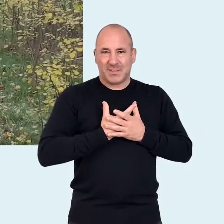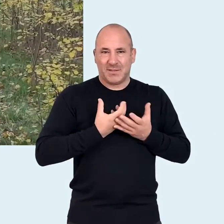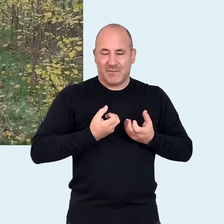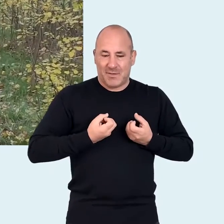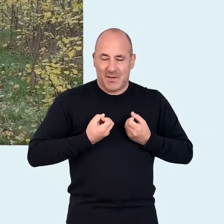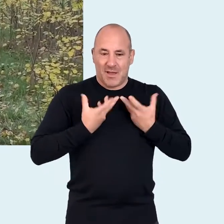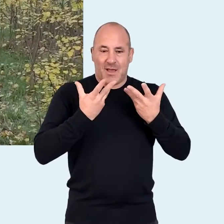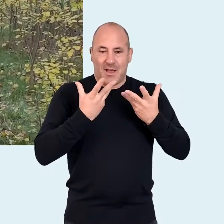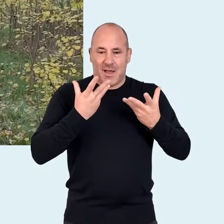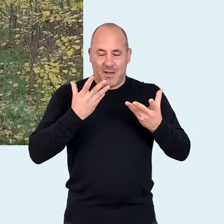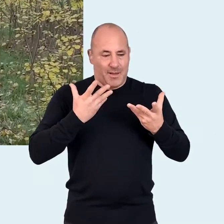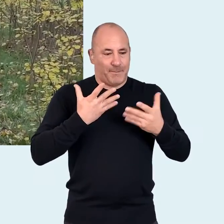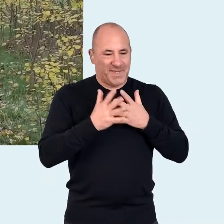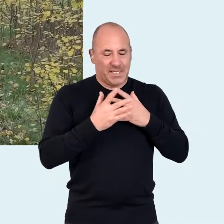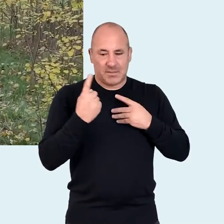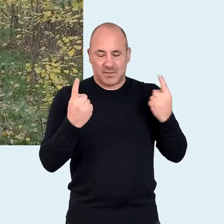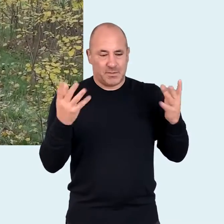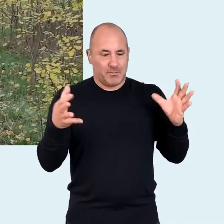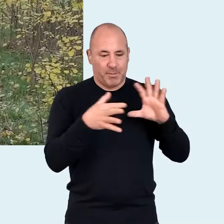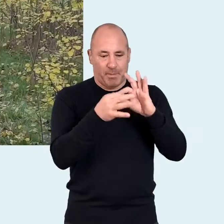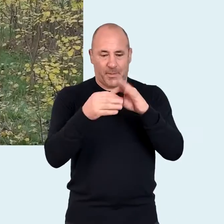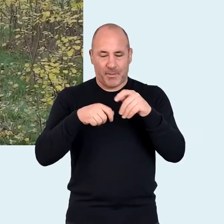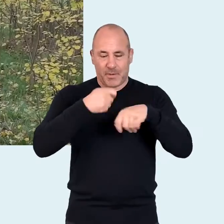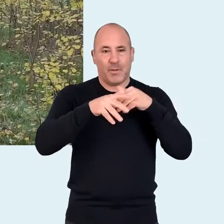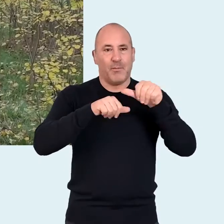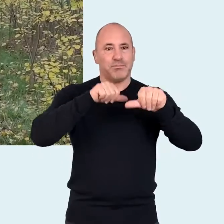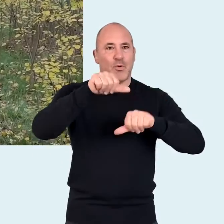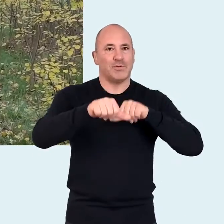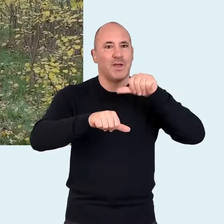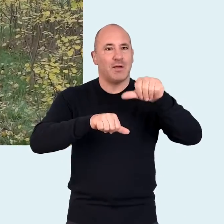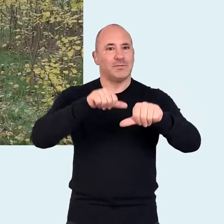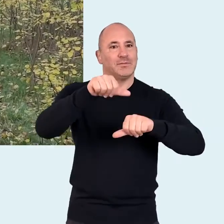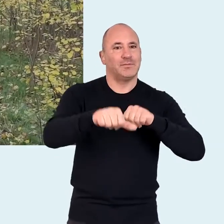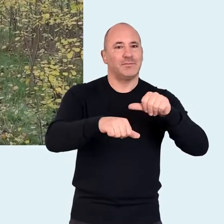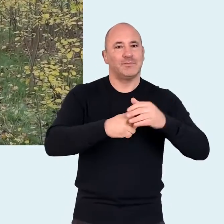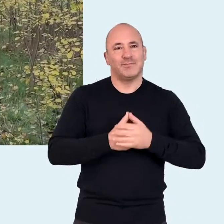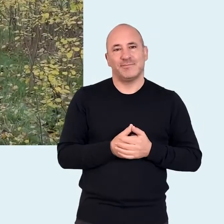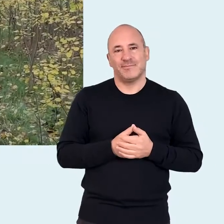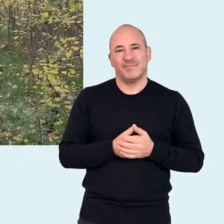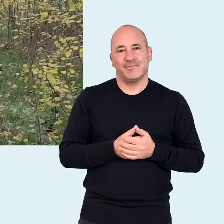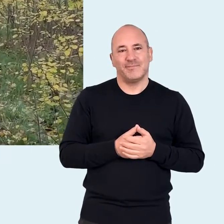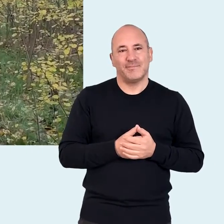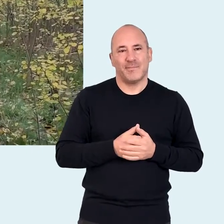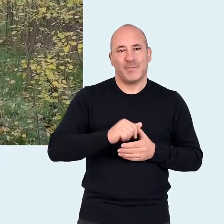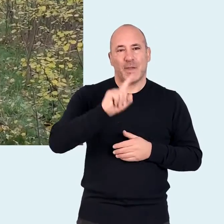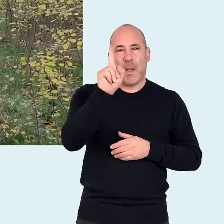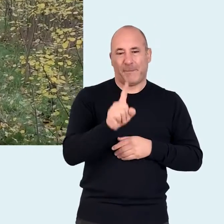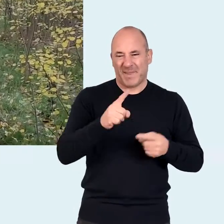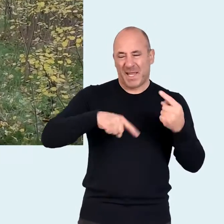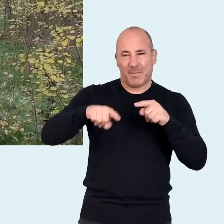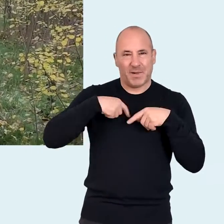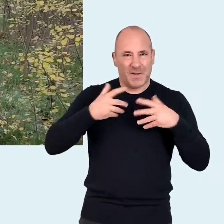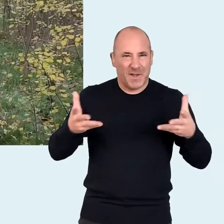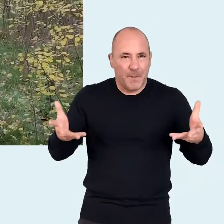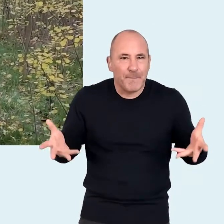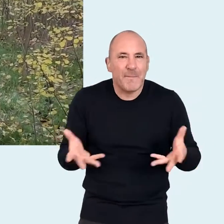and understanding that everyone has something creative to bring to a process. Empowering